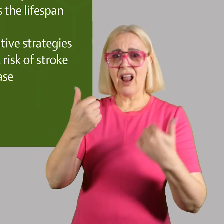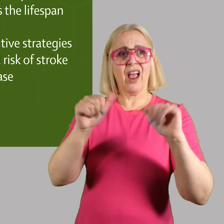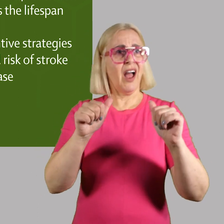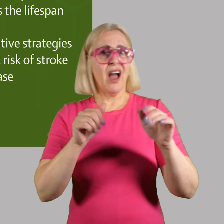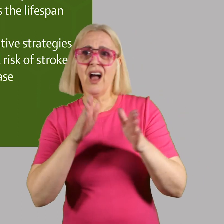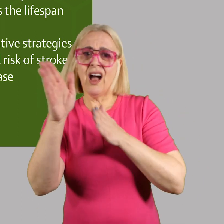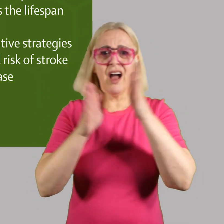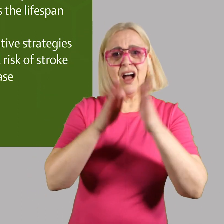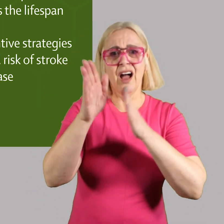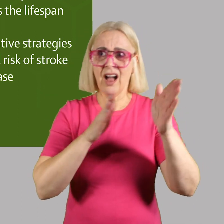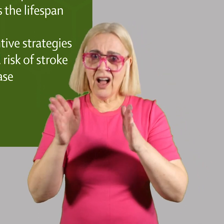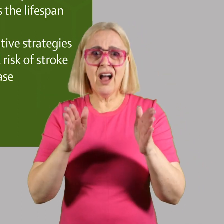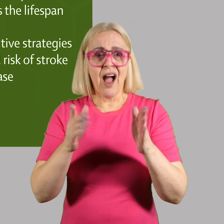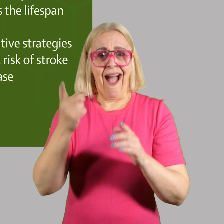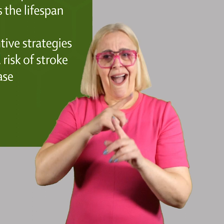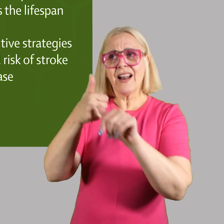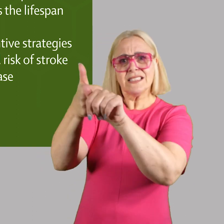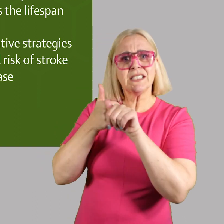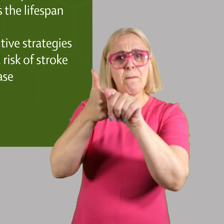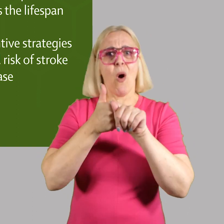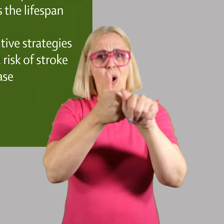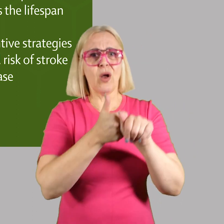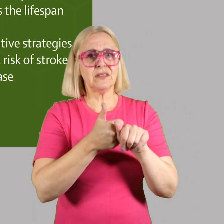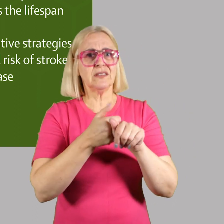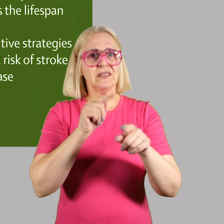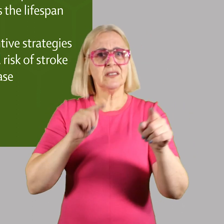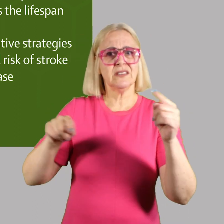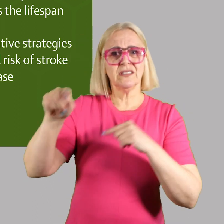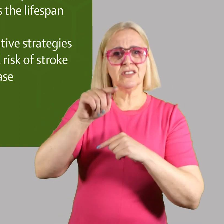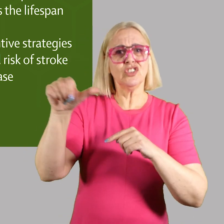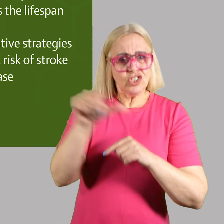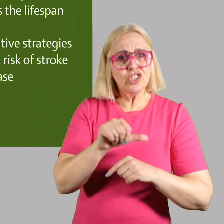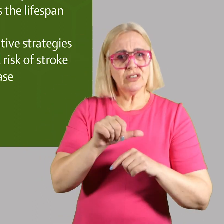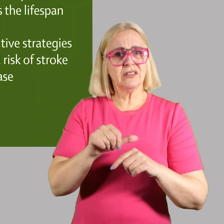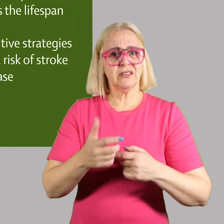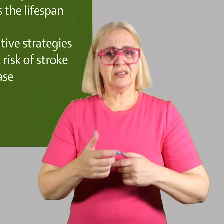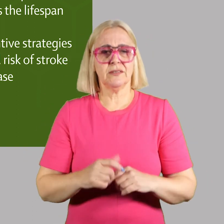should be applied to people at any level of increased risk of stroke and cardiovascular